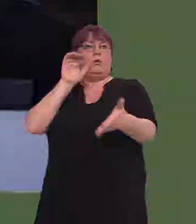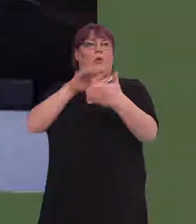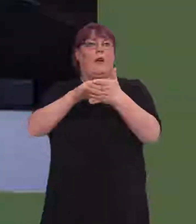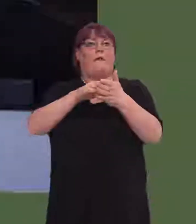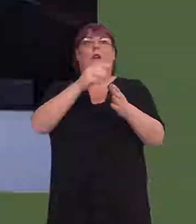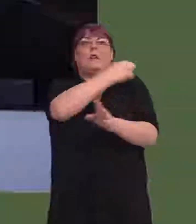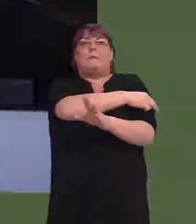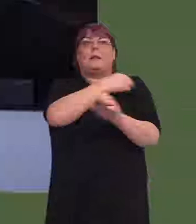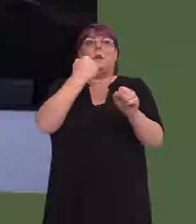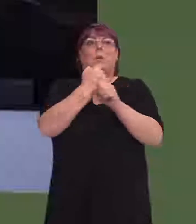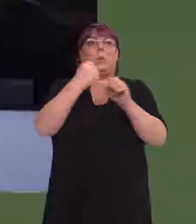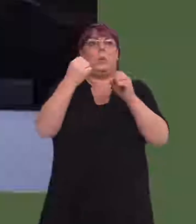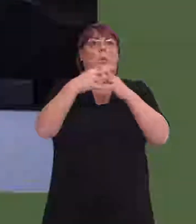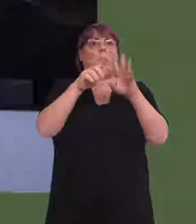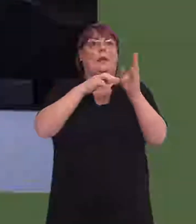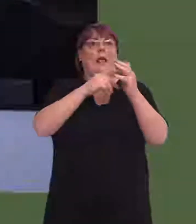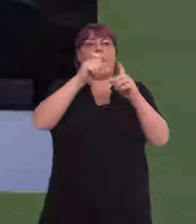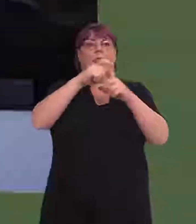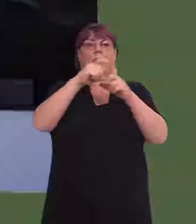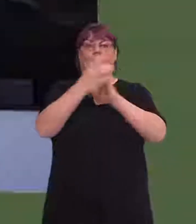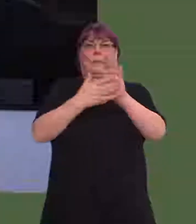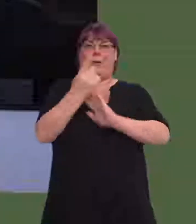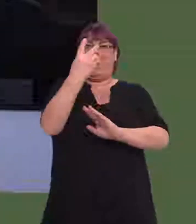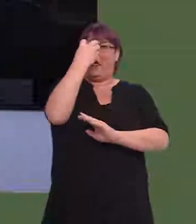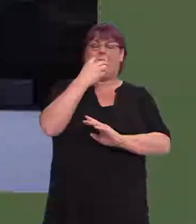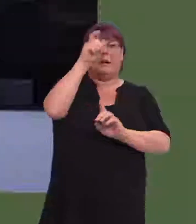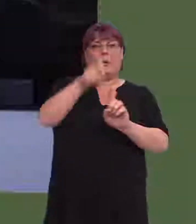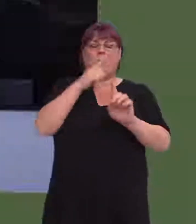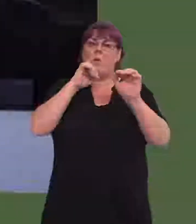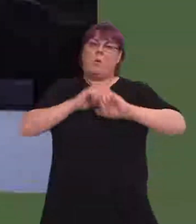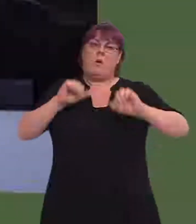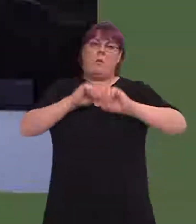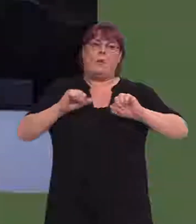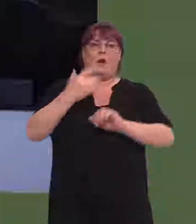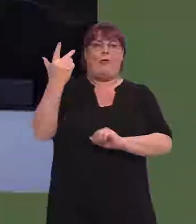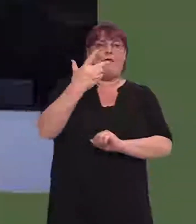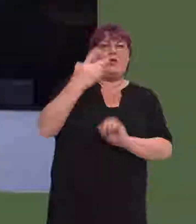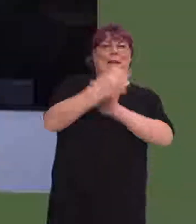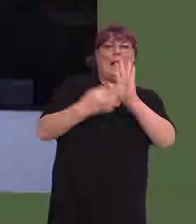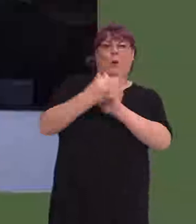we saw coverage of a pensioner waiting 13 hours for an ambulance after her hip gave way.